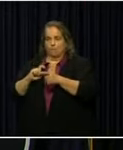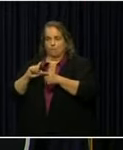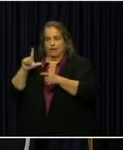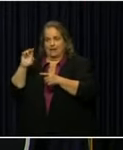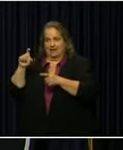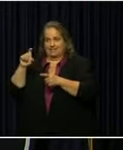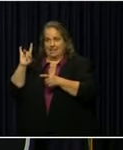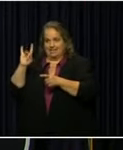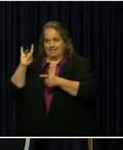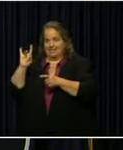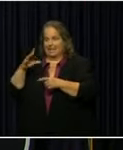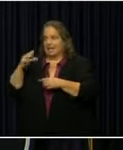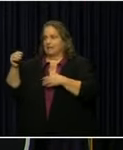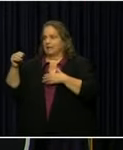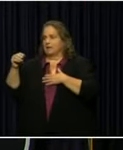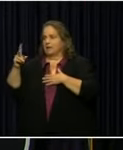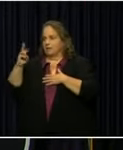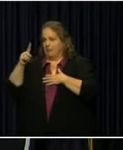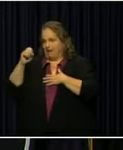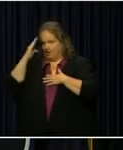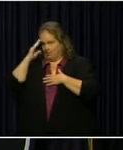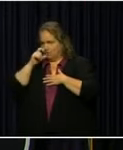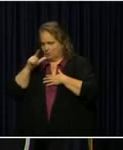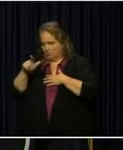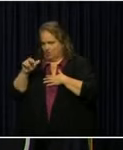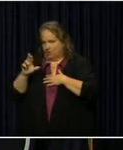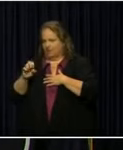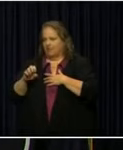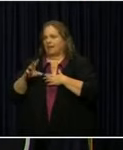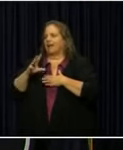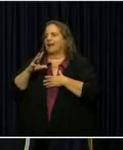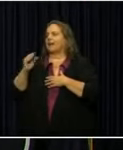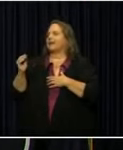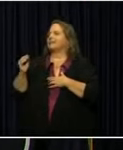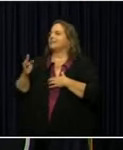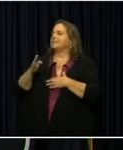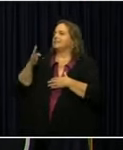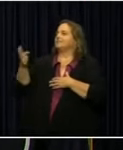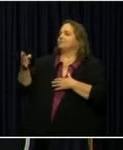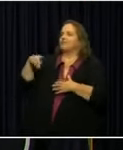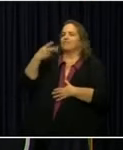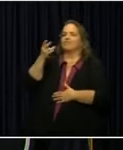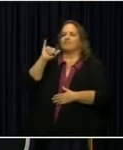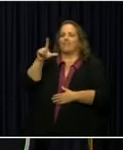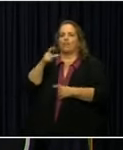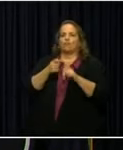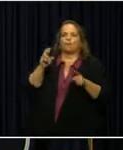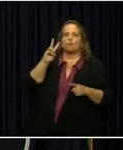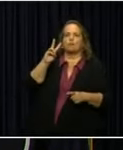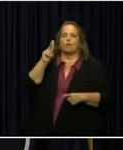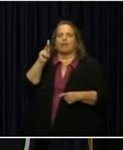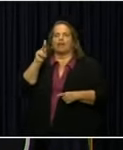WHAT WE HAVE SEEN WITH OTHER BUSINESSES AND INDUSTRY IS WE HOPE, AS WE MOVE INTO MAY, THAT